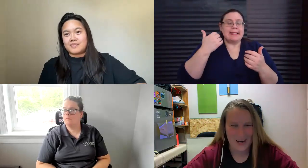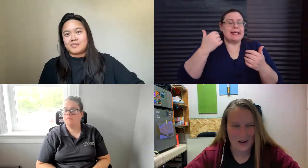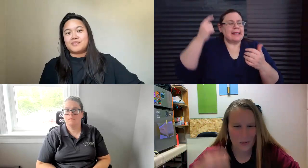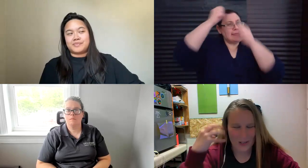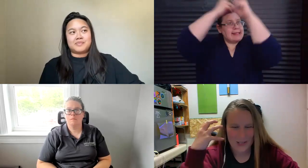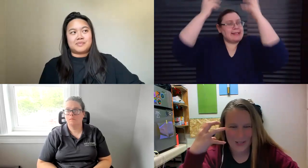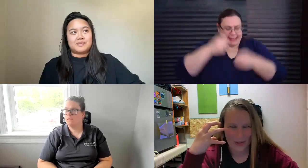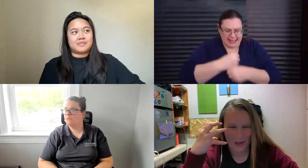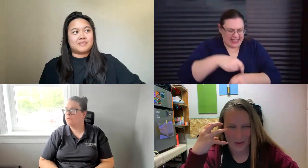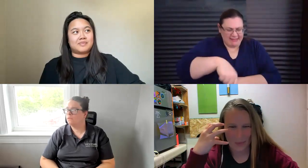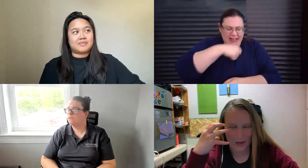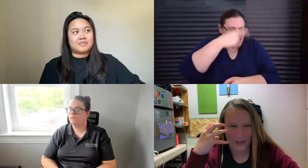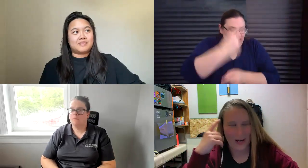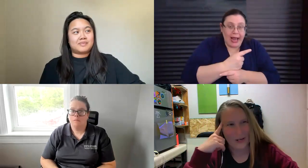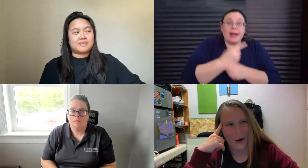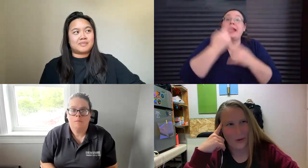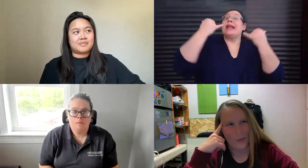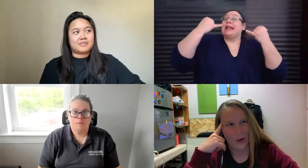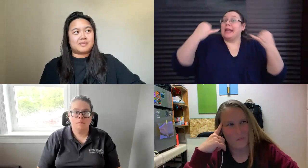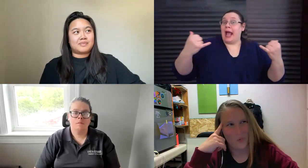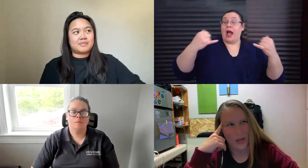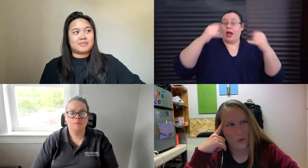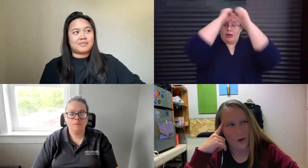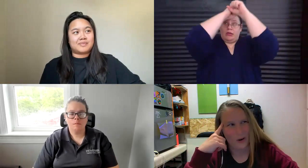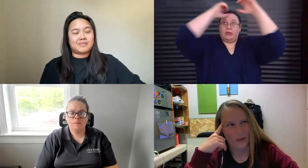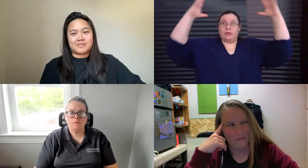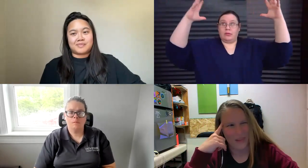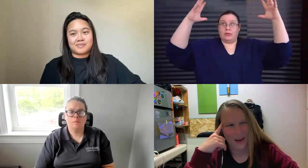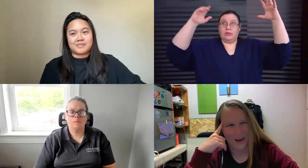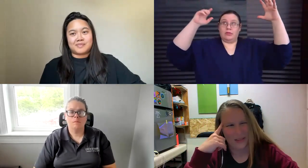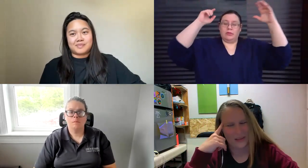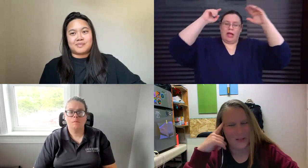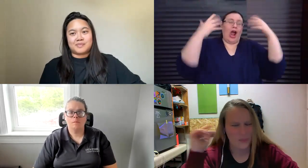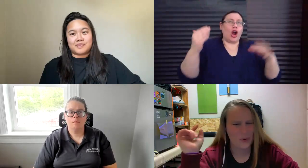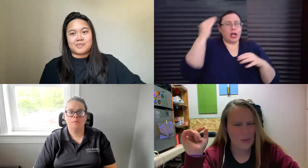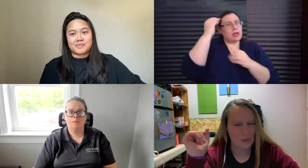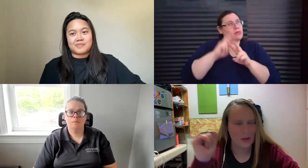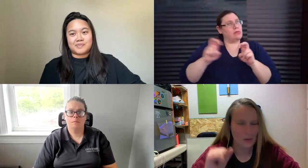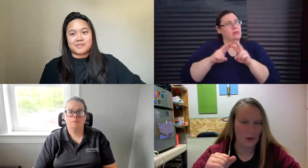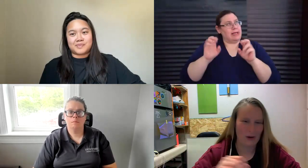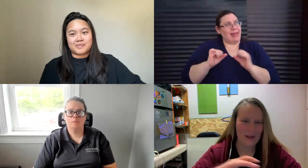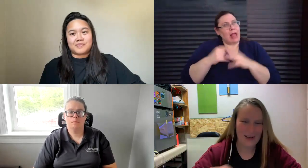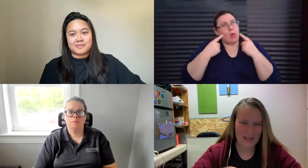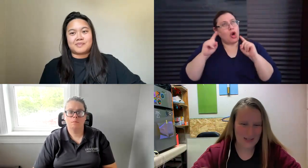And now when I see something in my brain I know. And I'm like would that work? I think that's probably going to work.